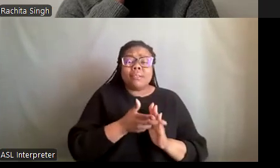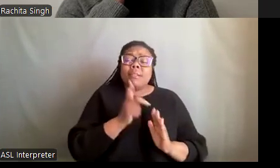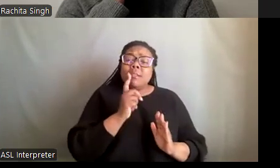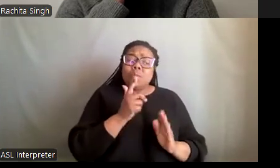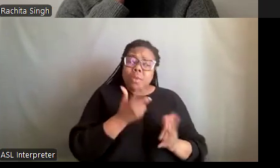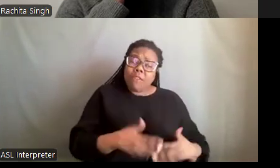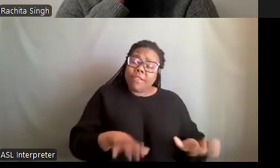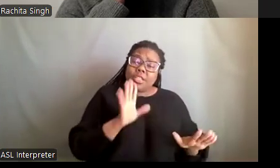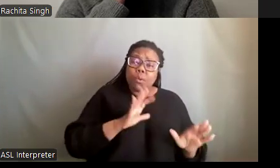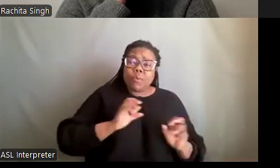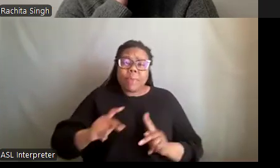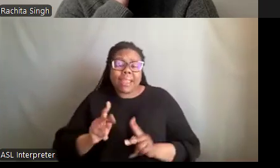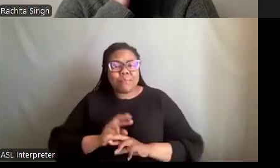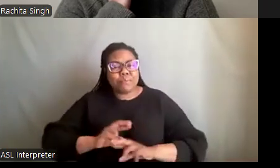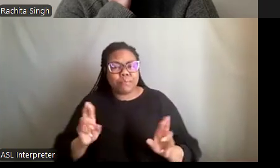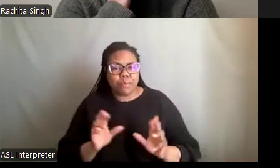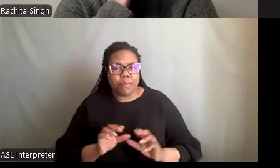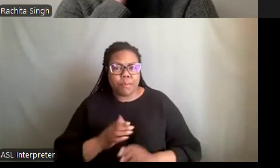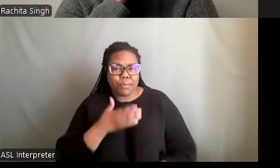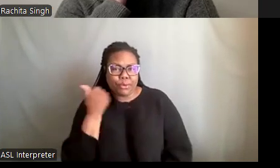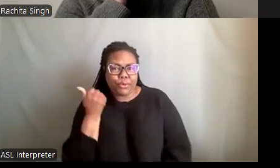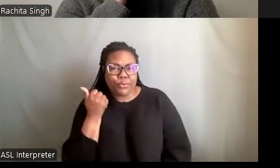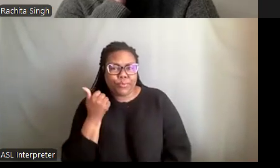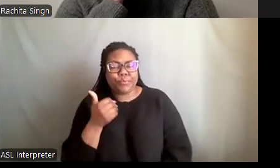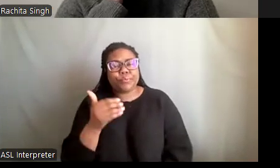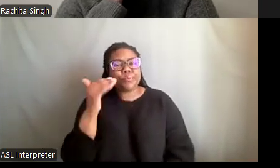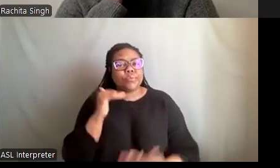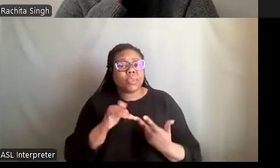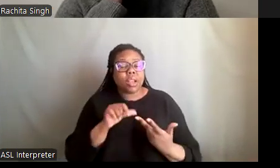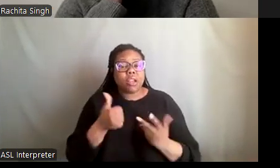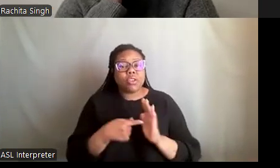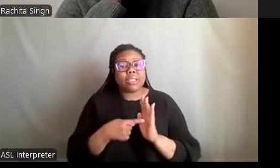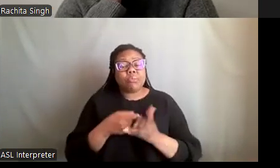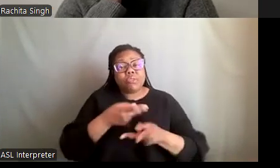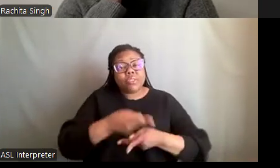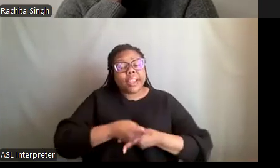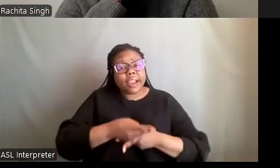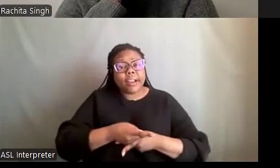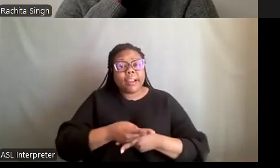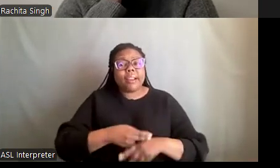couple hours. It's okay, and they're going to come back better for it. I also think that care is also about